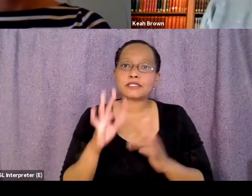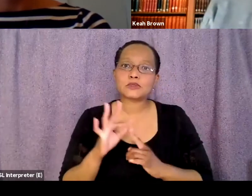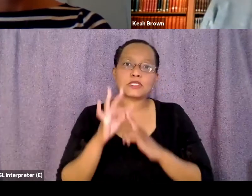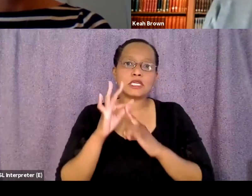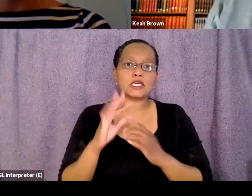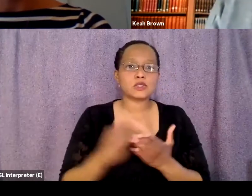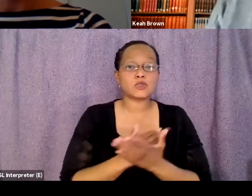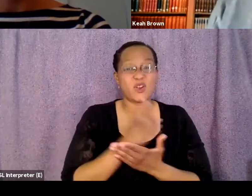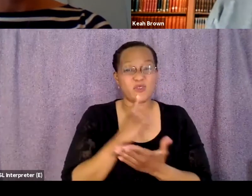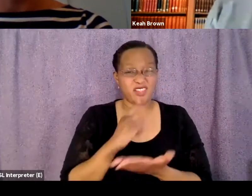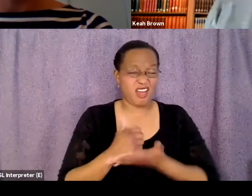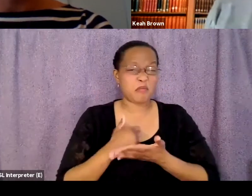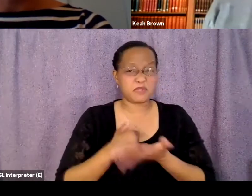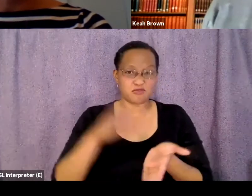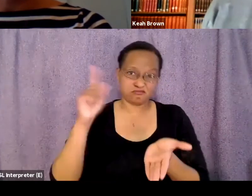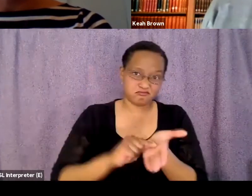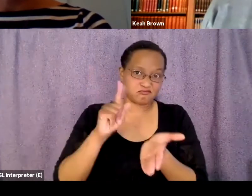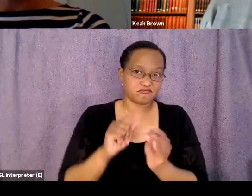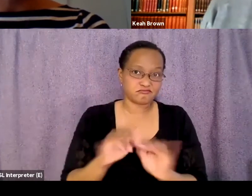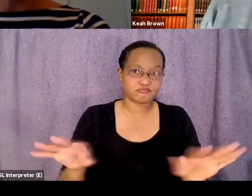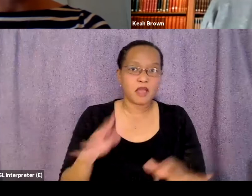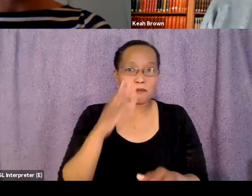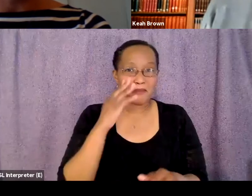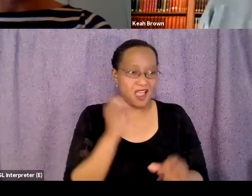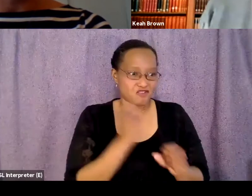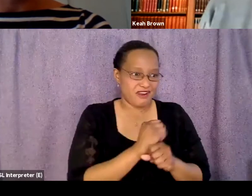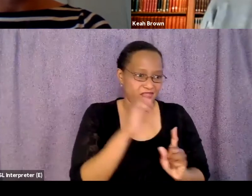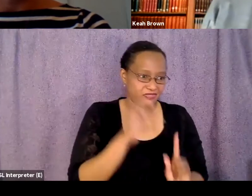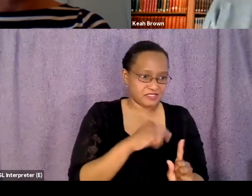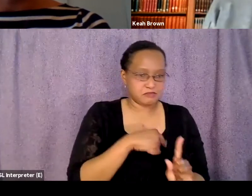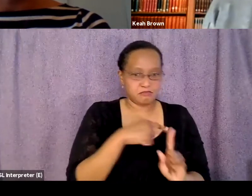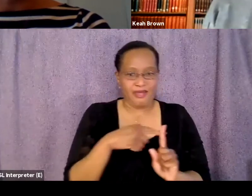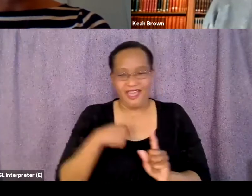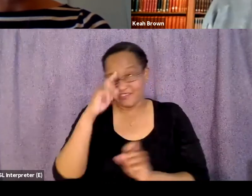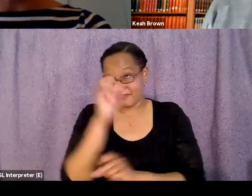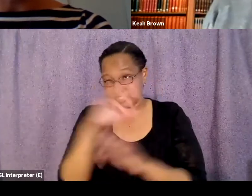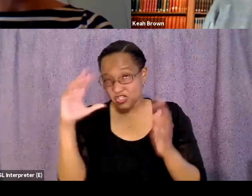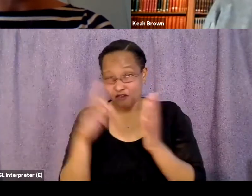published, it was just creating that thing and also having a vision for what I wanted it to be.